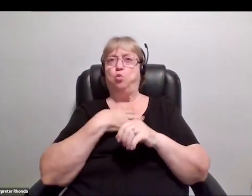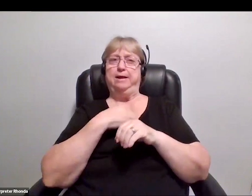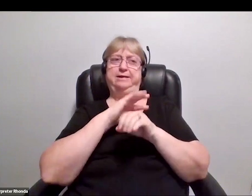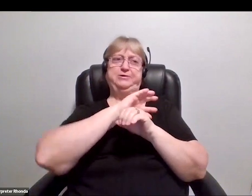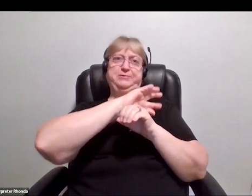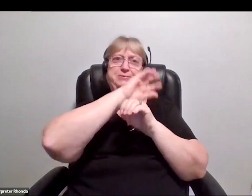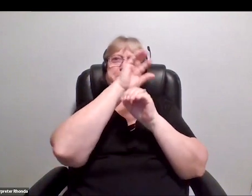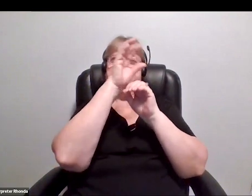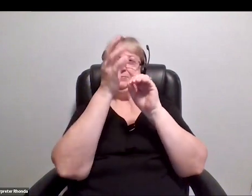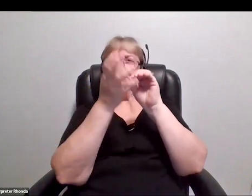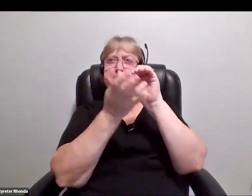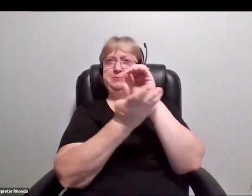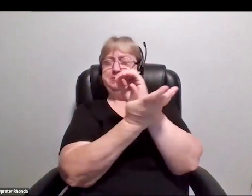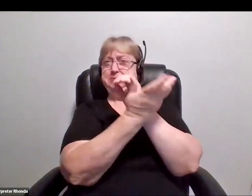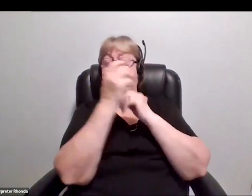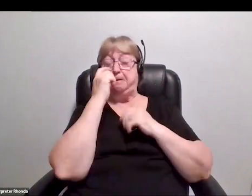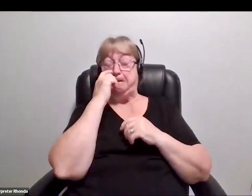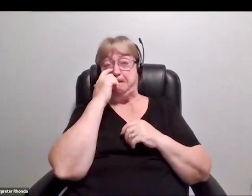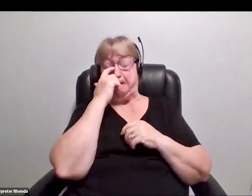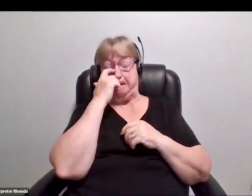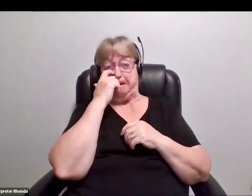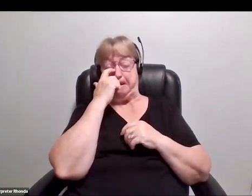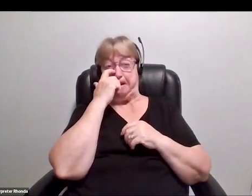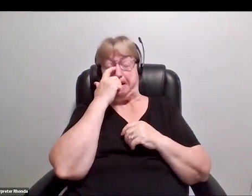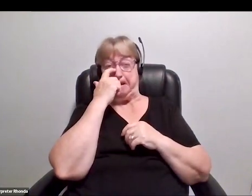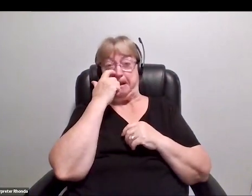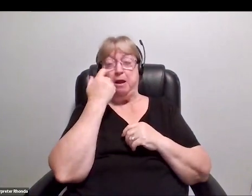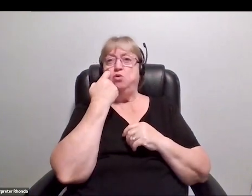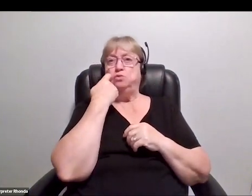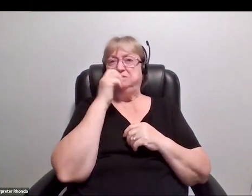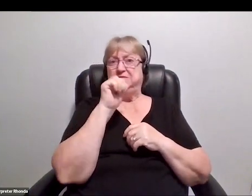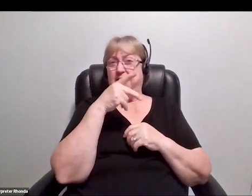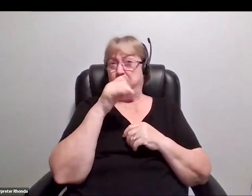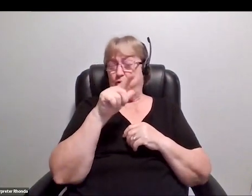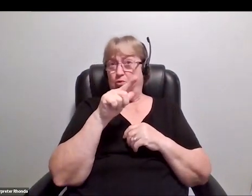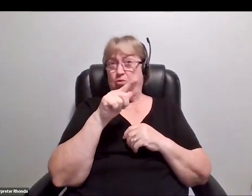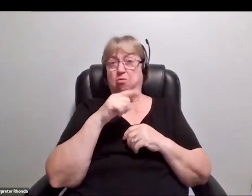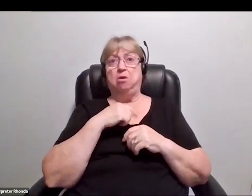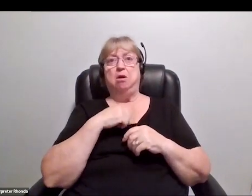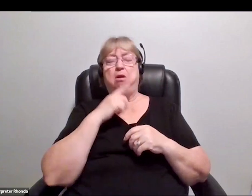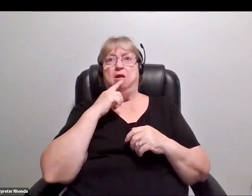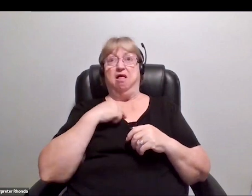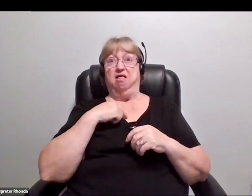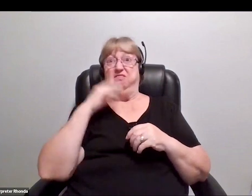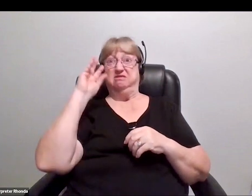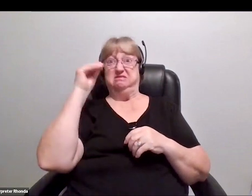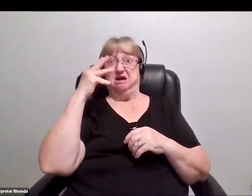In the case of this last eclipse in April, the sun's at a solar maximum. There were some amazing solar flares